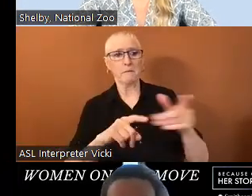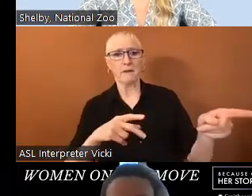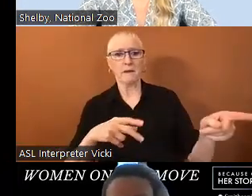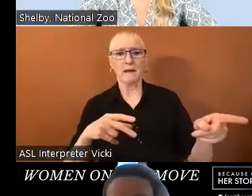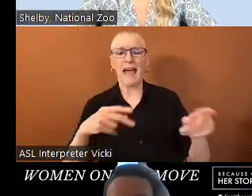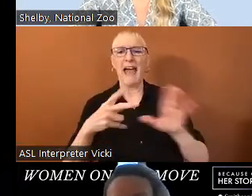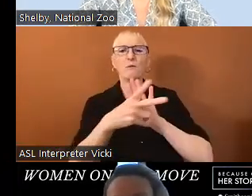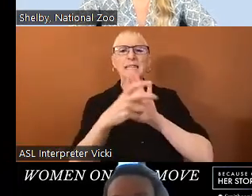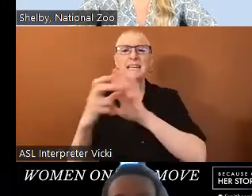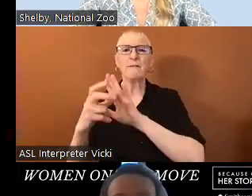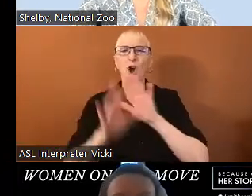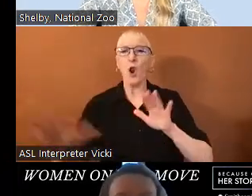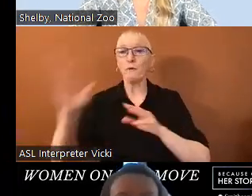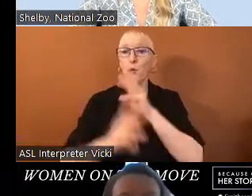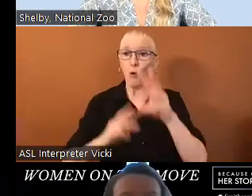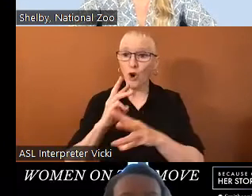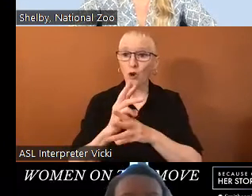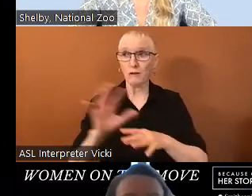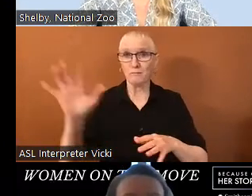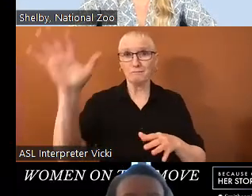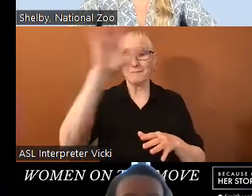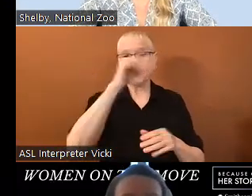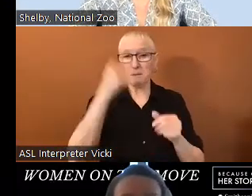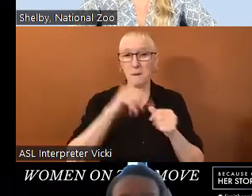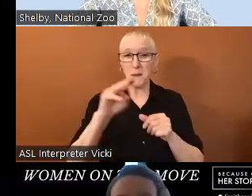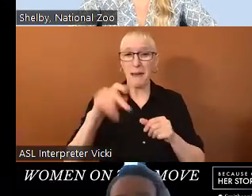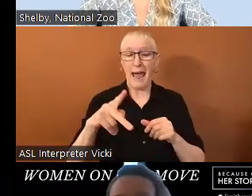all over the world. If you remember that map that you kind of showed in the beginning.